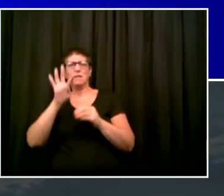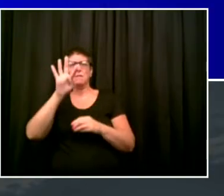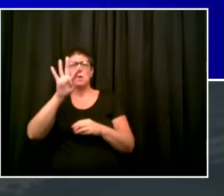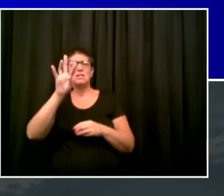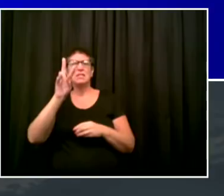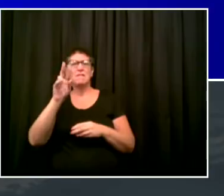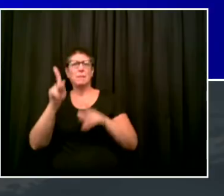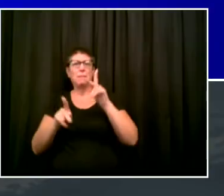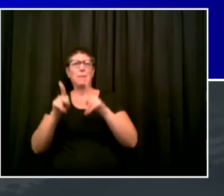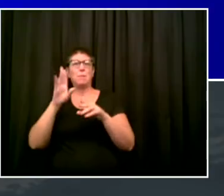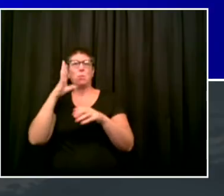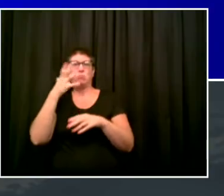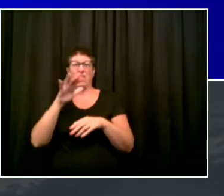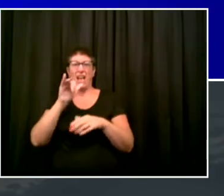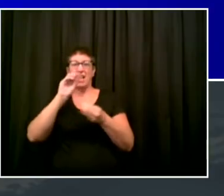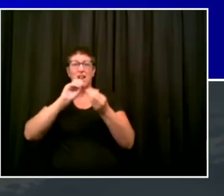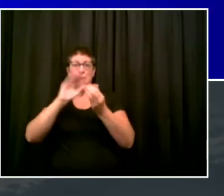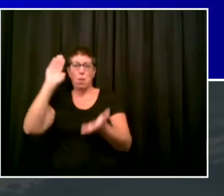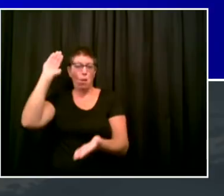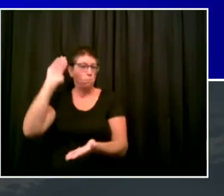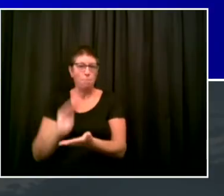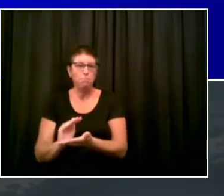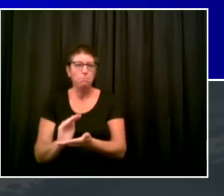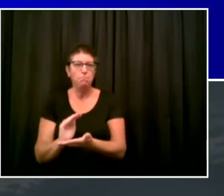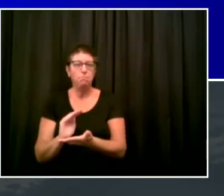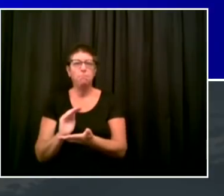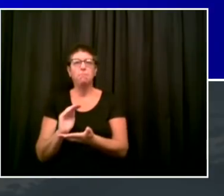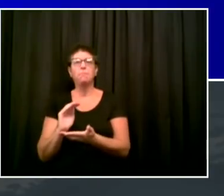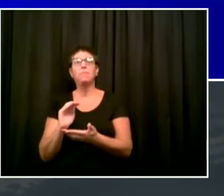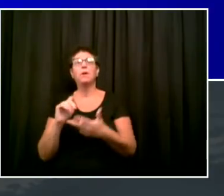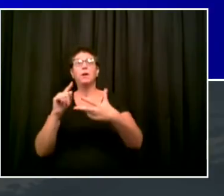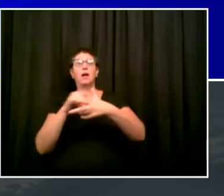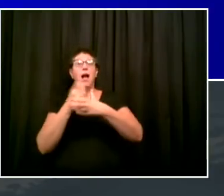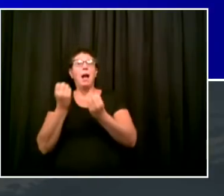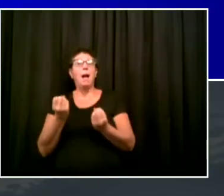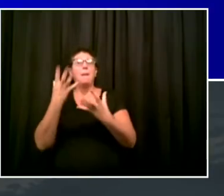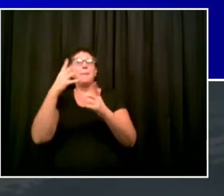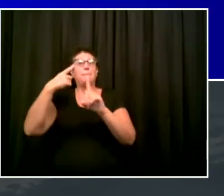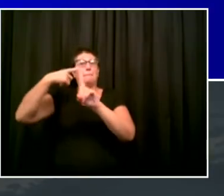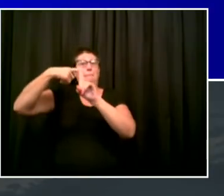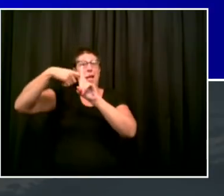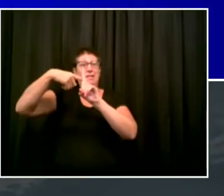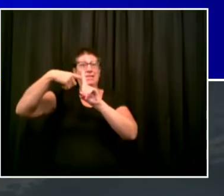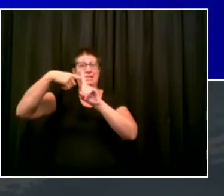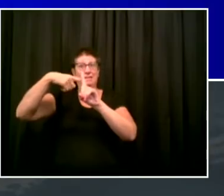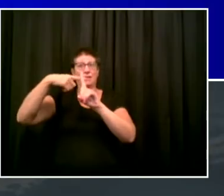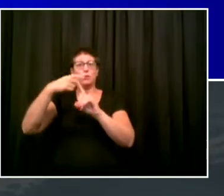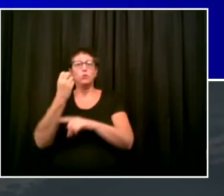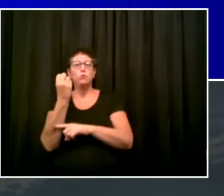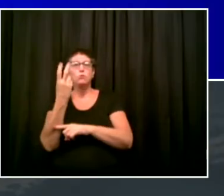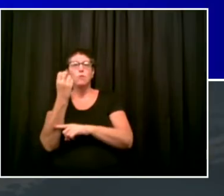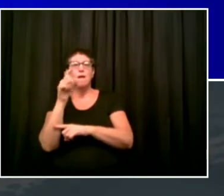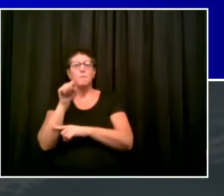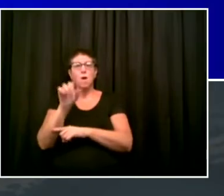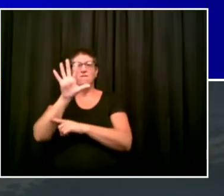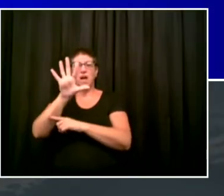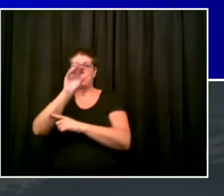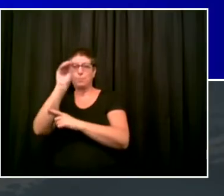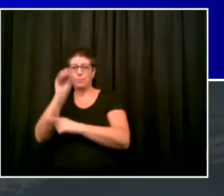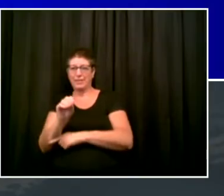SUSPECTED COVID- 19 THRESHOLD IS 200 PATIENTS PORER4T 7 PATIENTS, THAT'S ONE OF THE LOWEST WE'VE SEEN IN MONTHS. AND THE